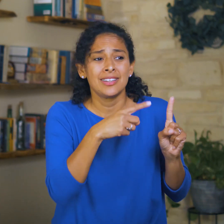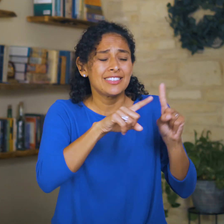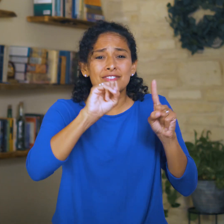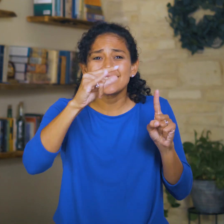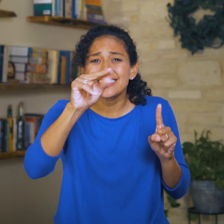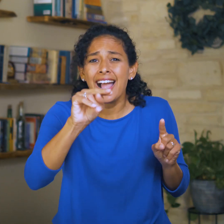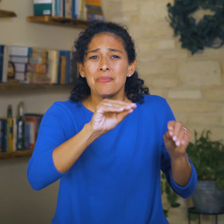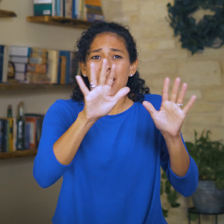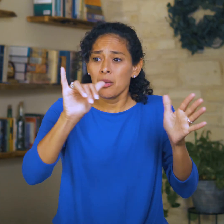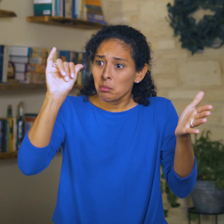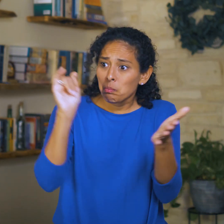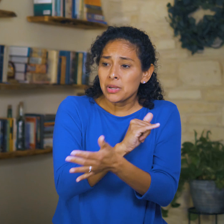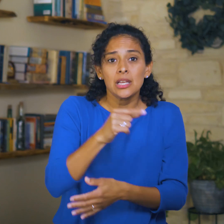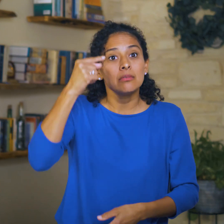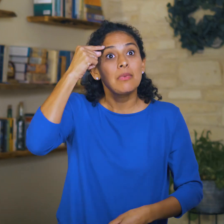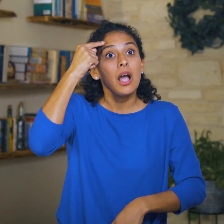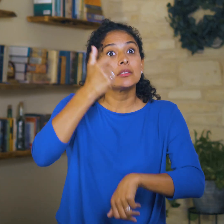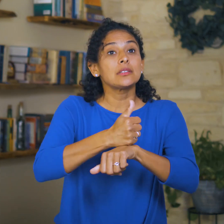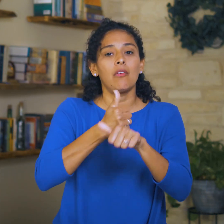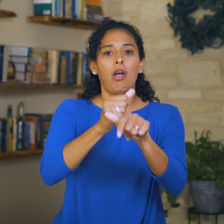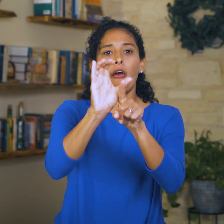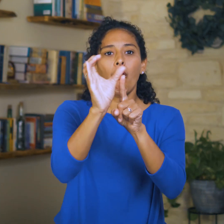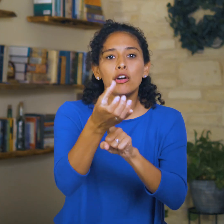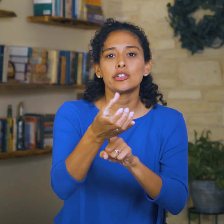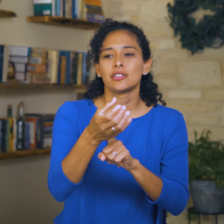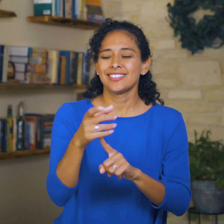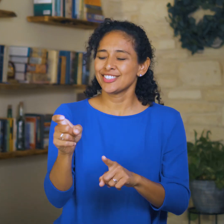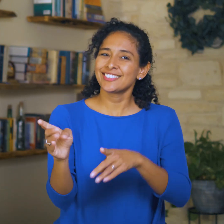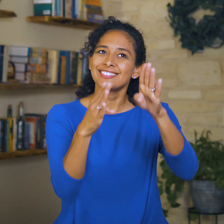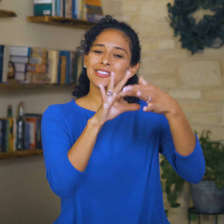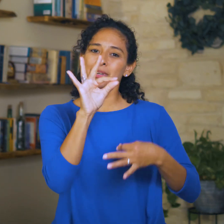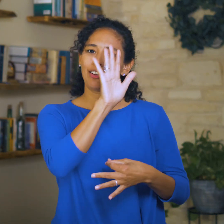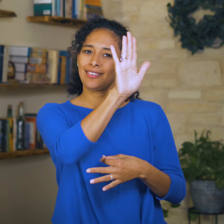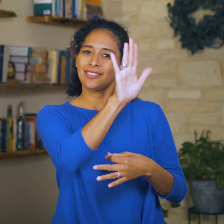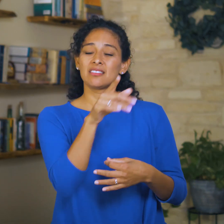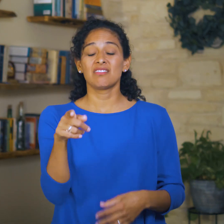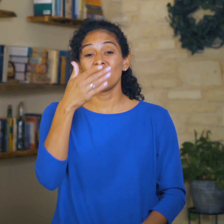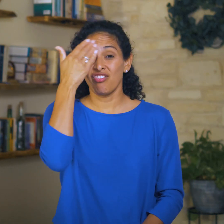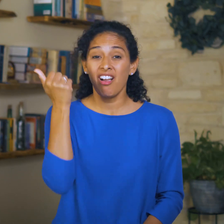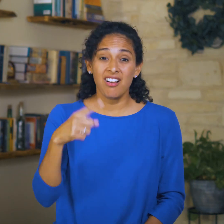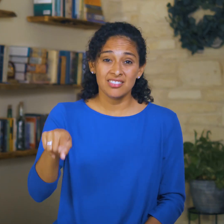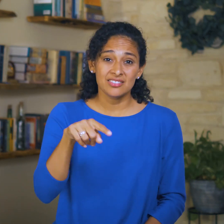through a series of signs and miracles. But their default mindset is cultural, not spiritual, so they forget.